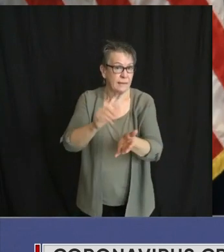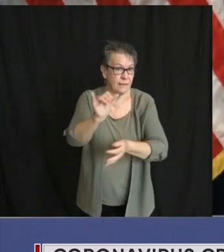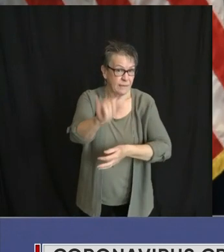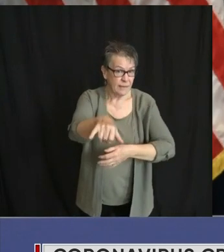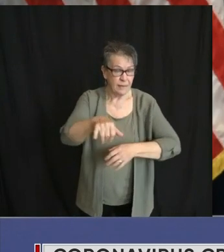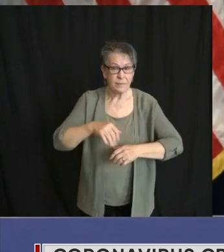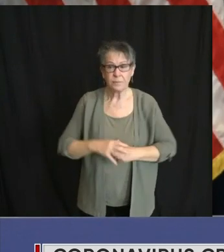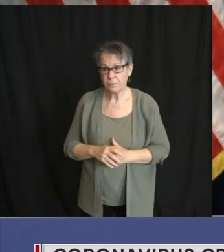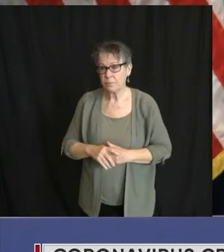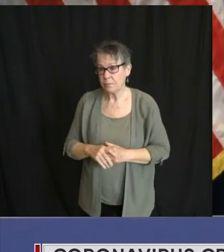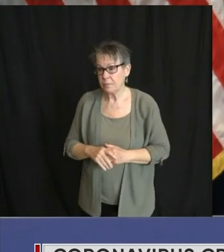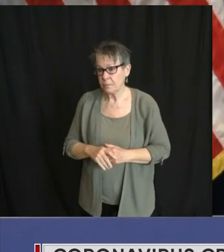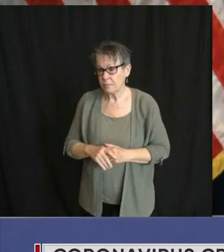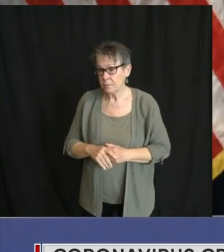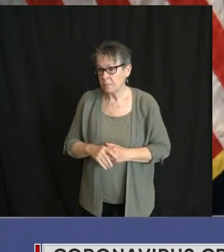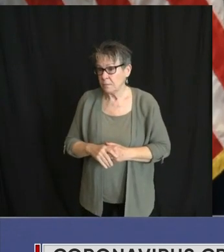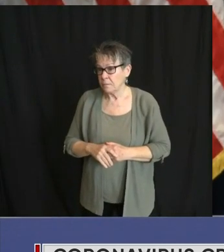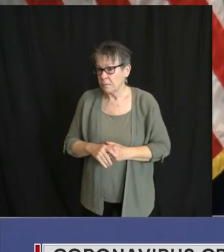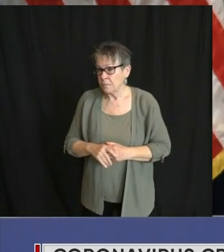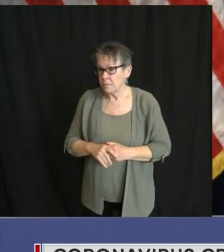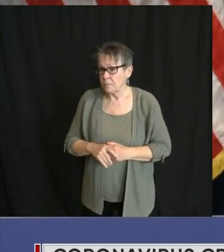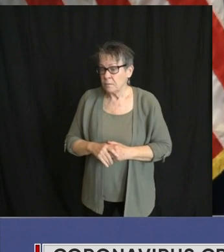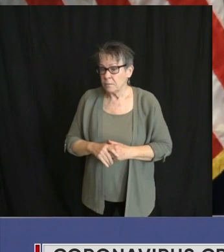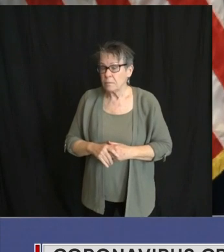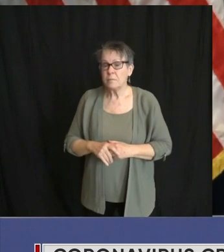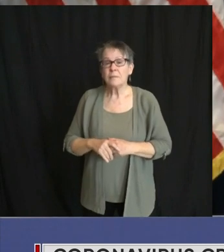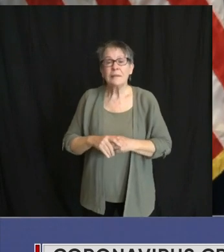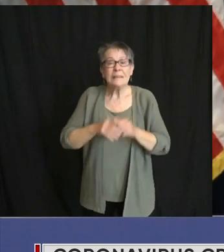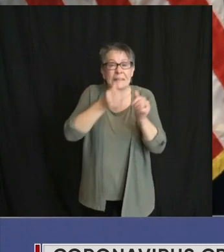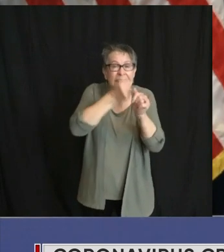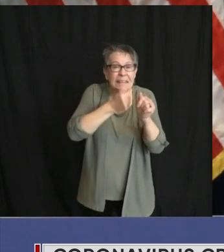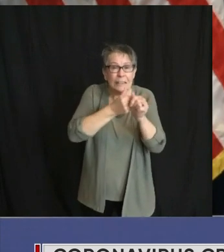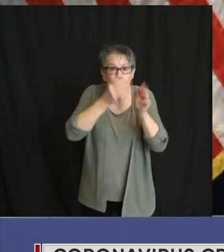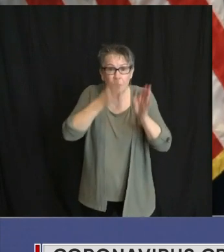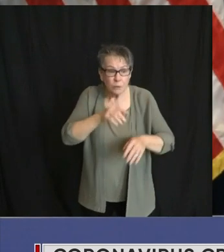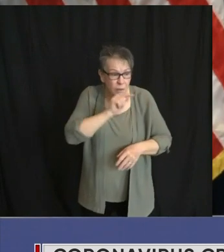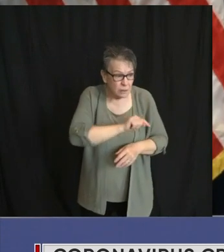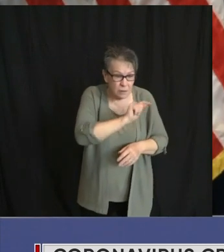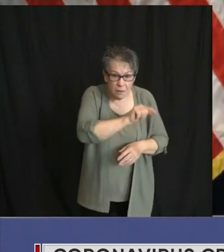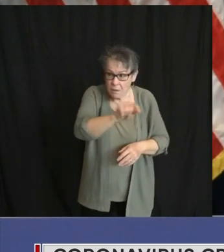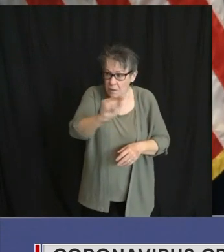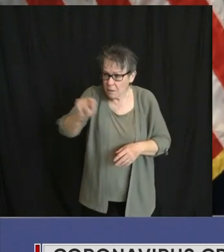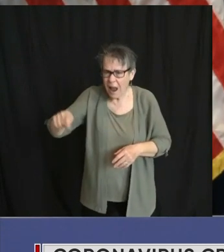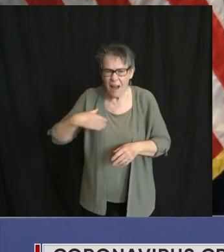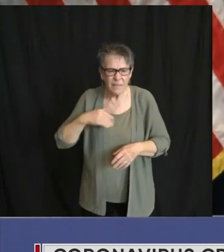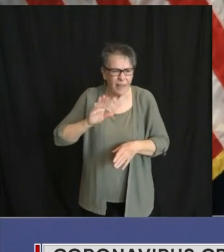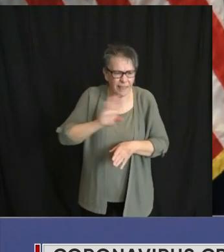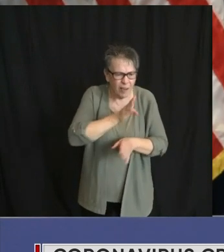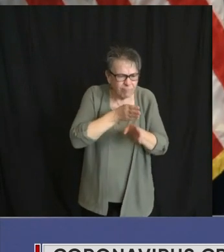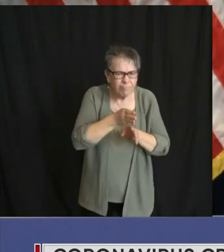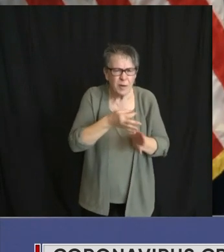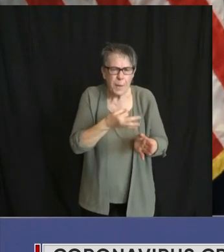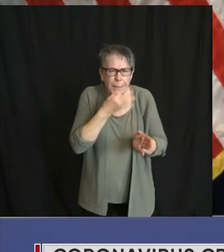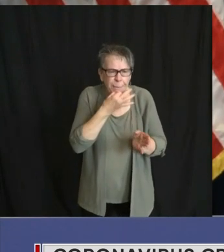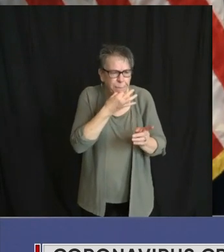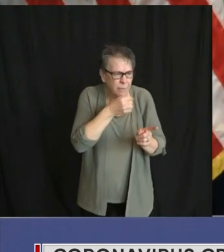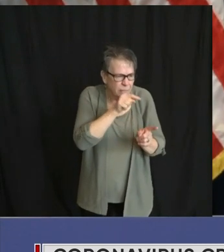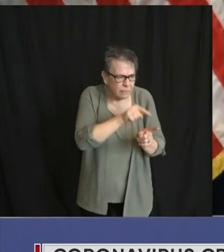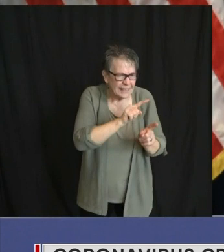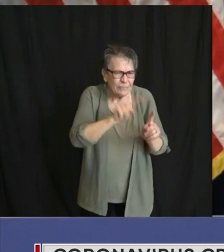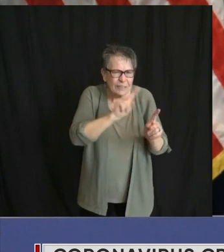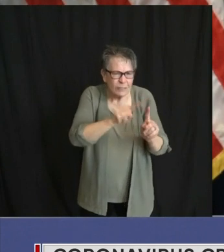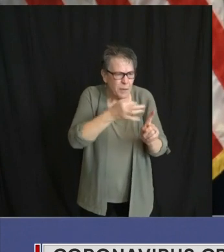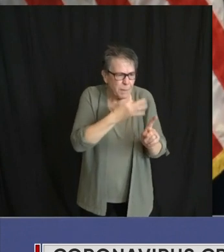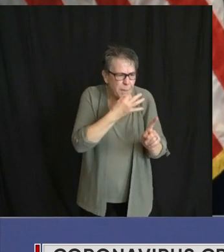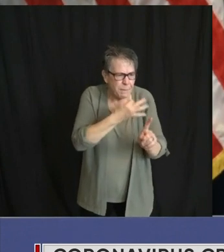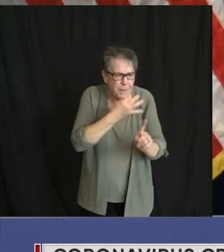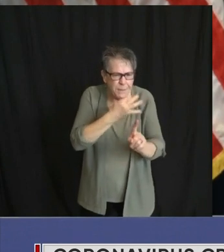GROUP.